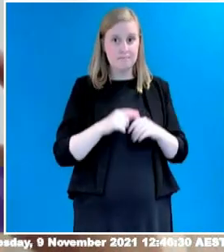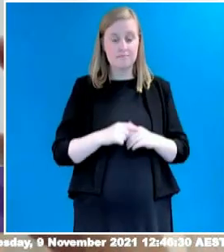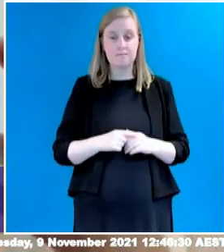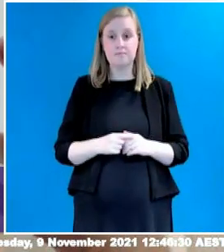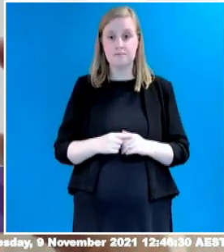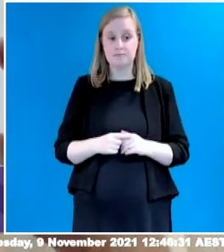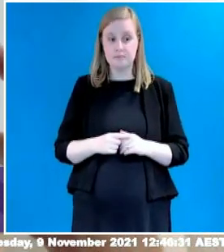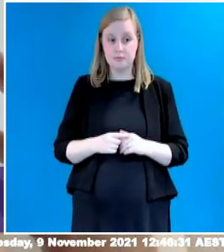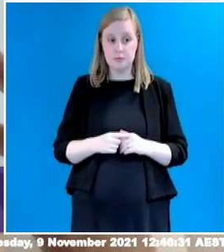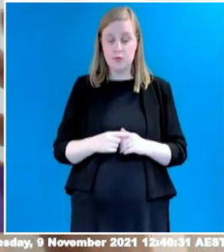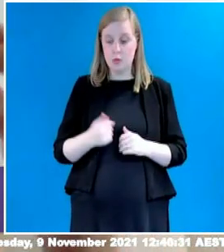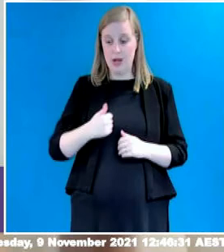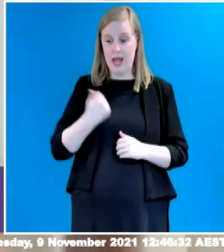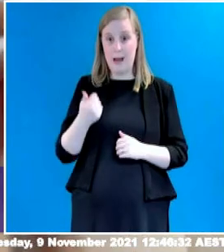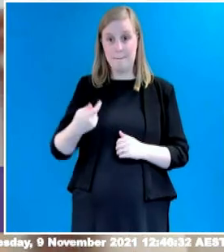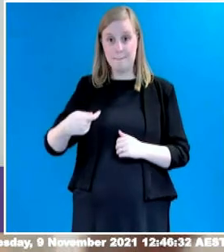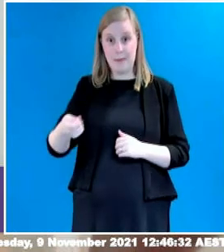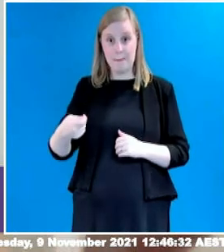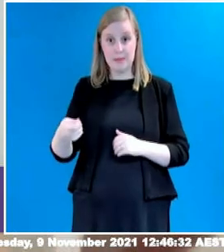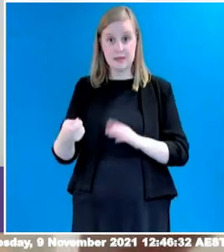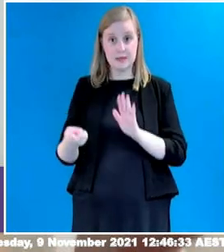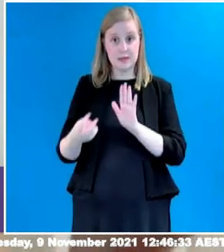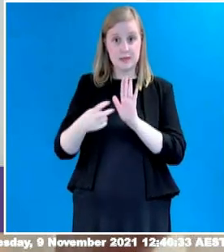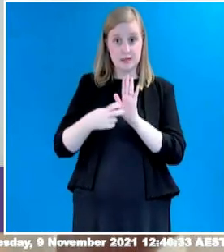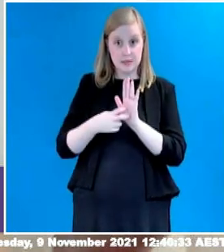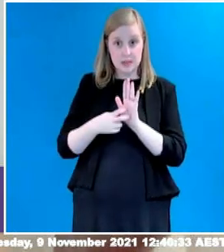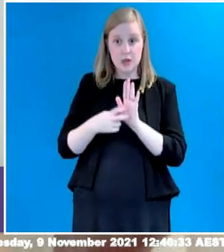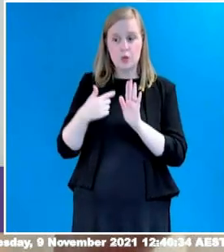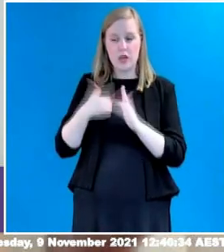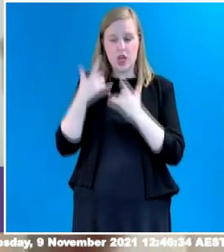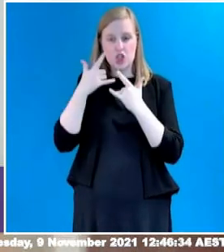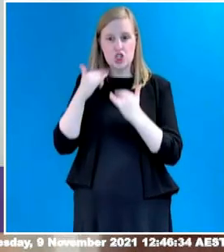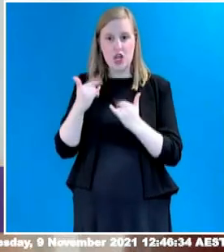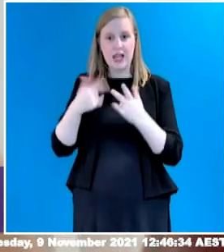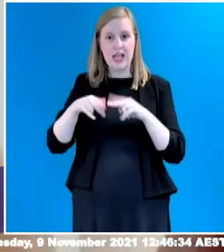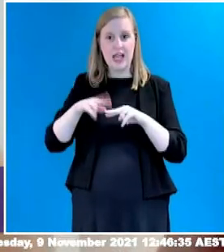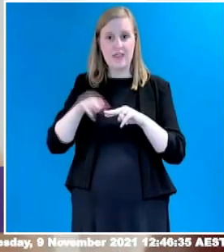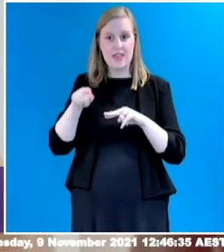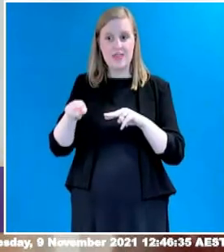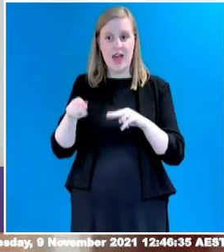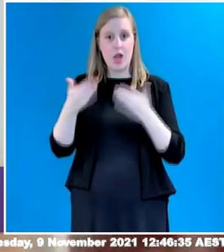first sign up whether they are prepared to be openly identified as a member of the DLI or not.